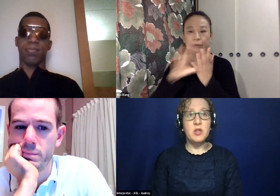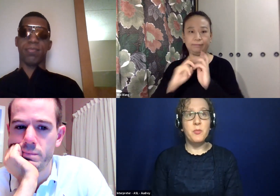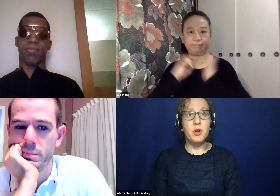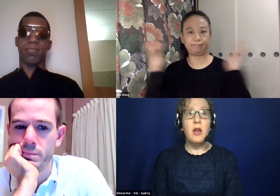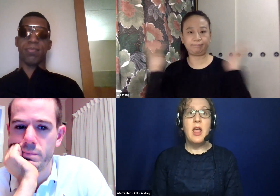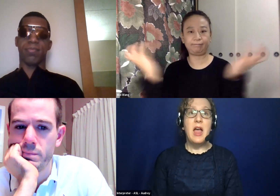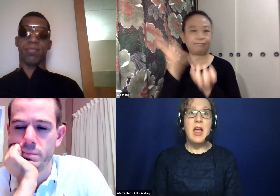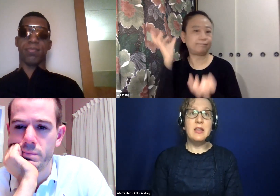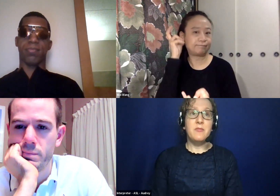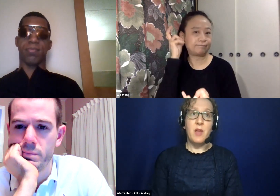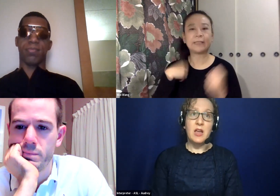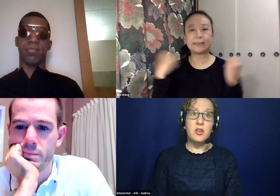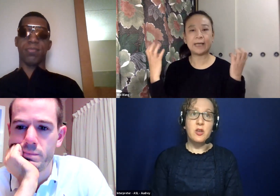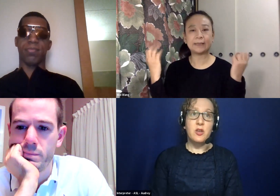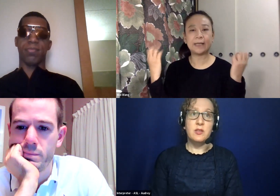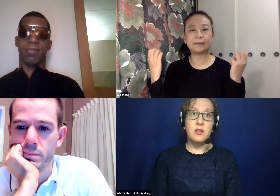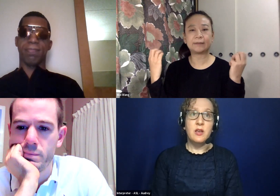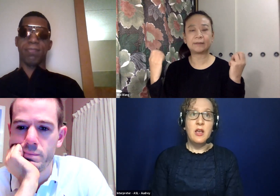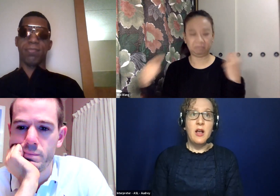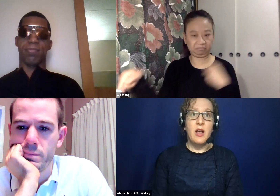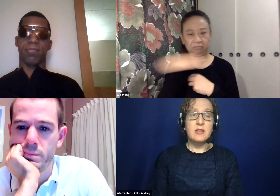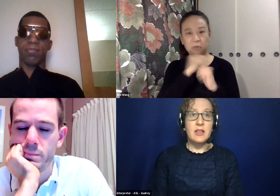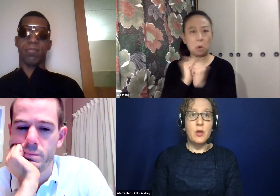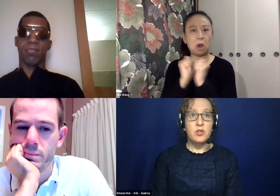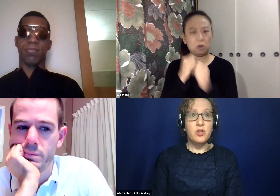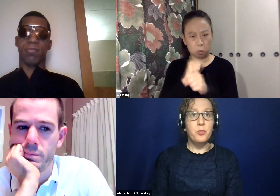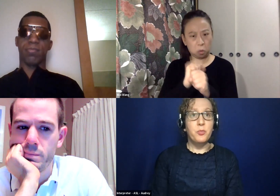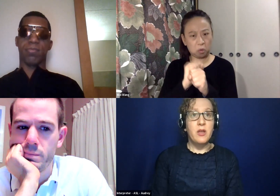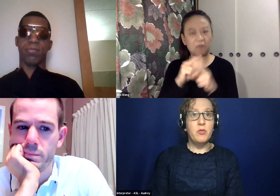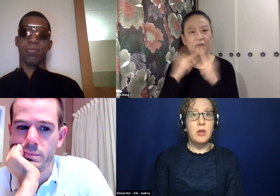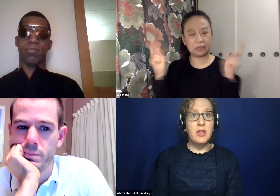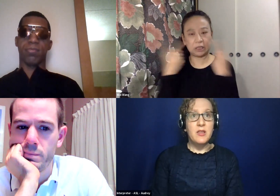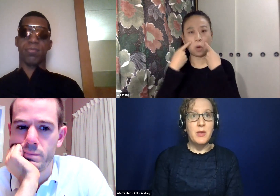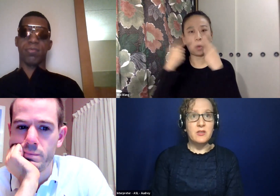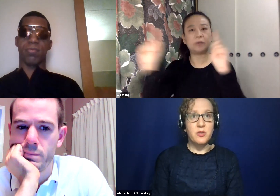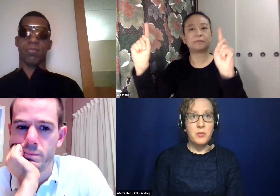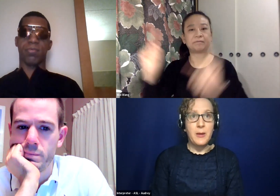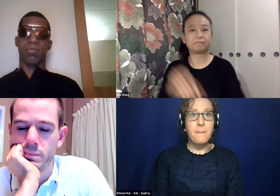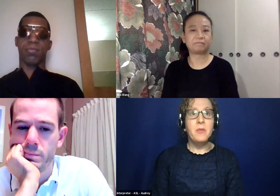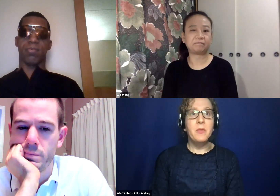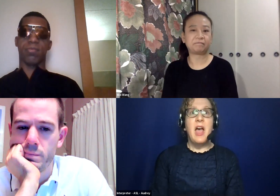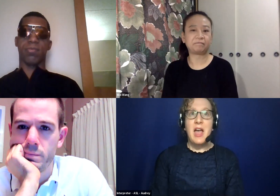a special number and I could use a sign language interpreter that would relay the message to me,